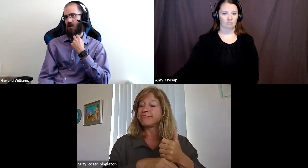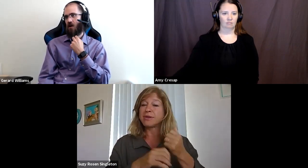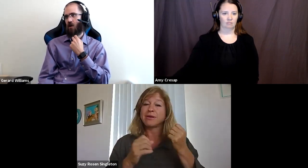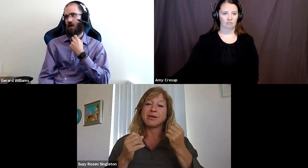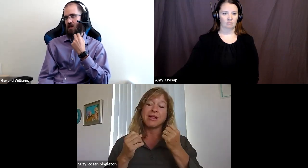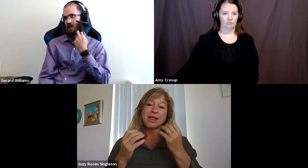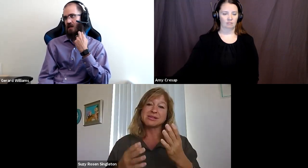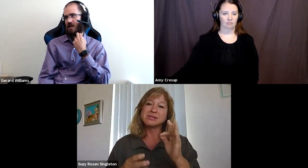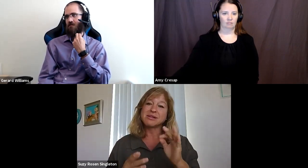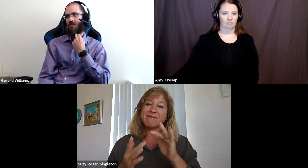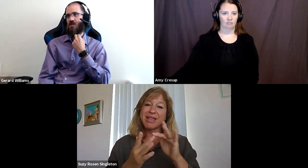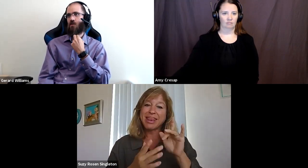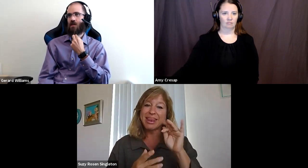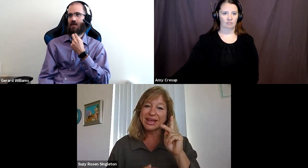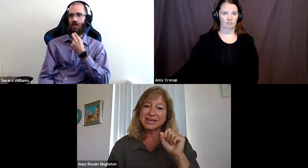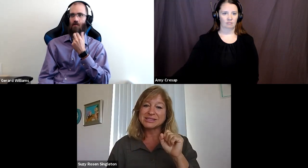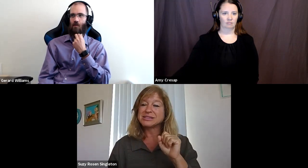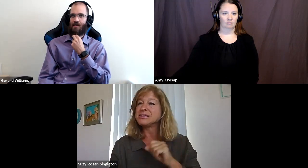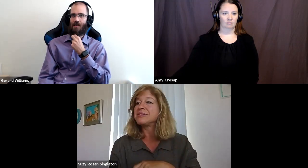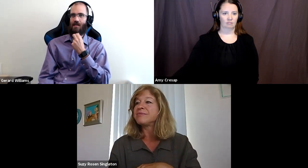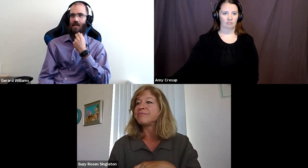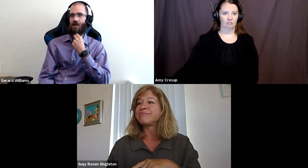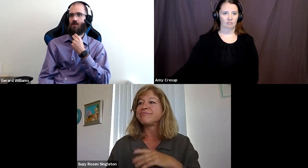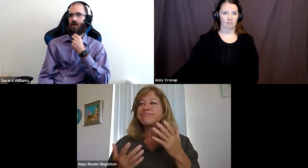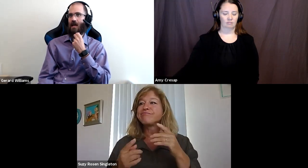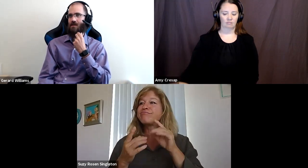our website. So we have implemented a database with access